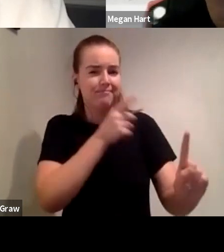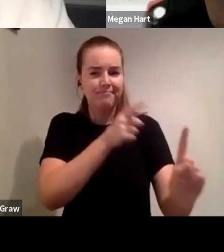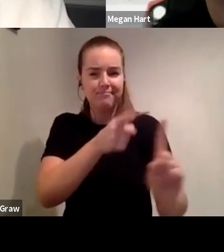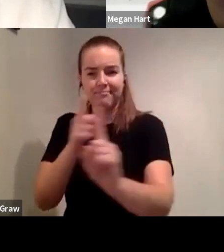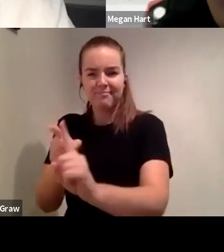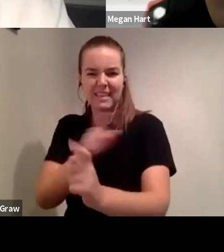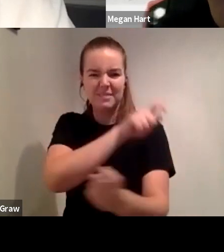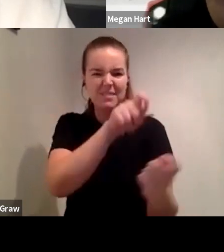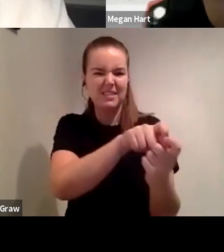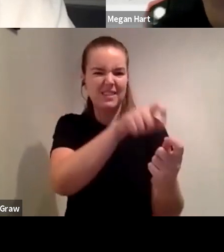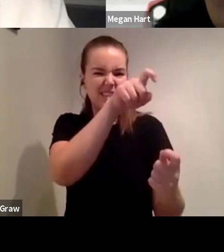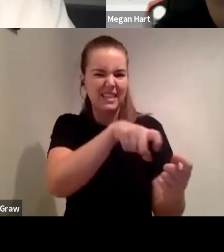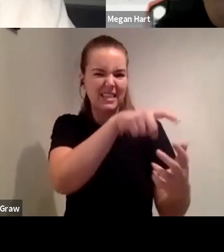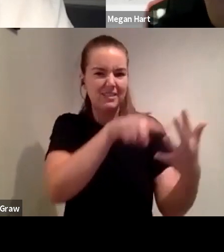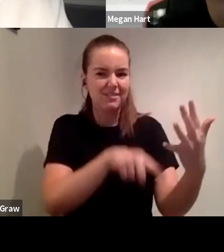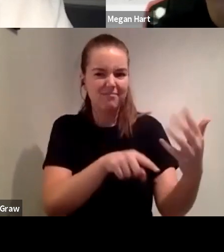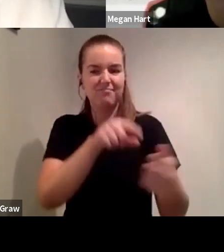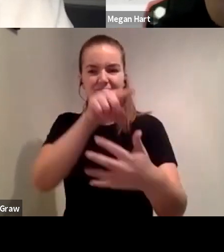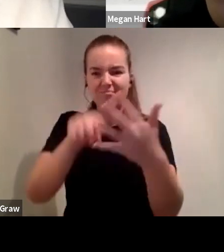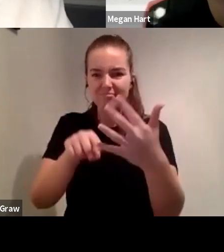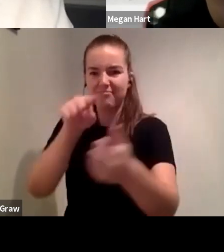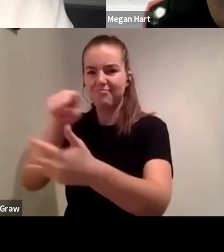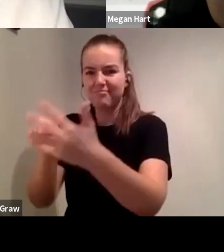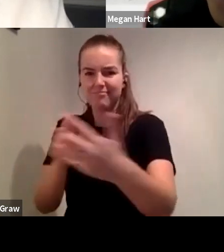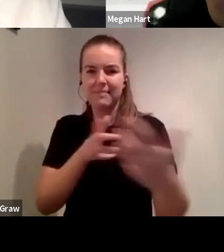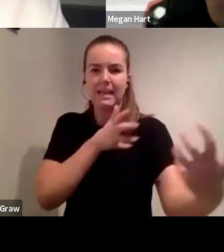I think just having an open mind and willingness to work with each employee